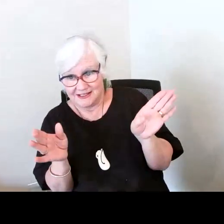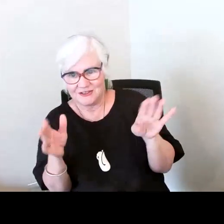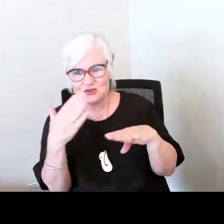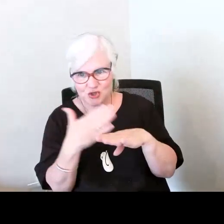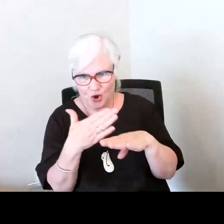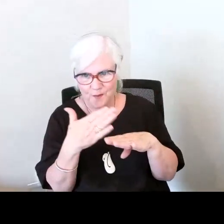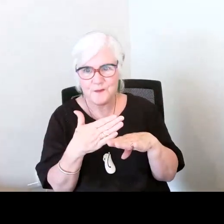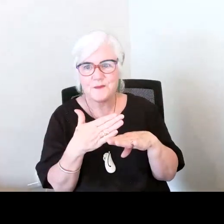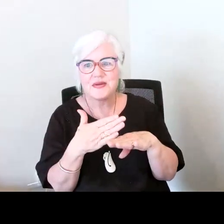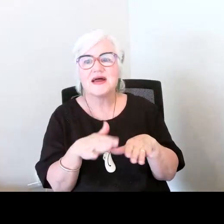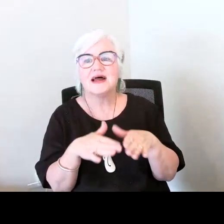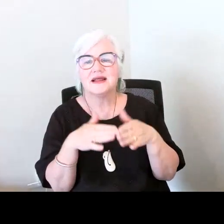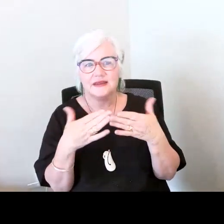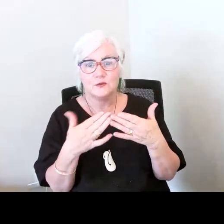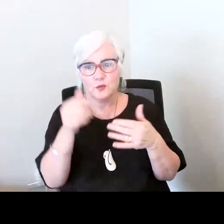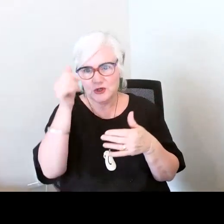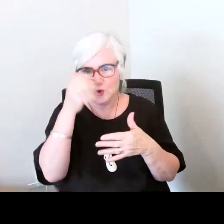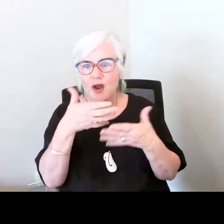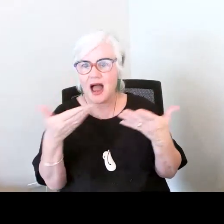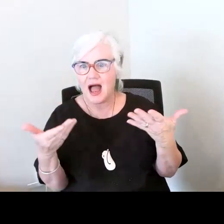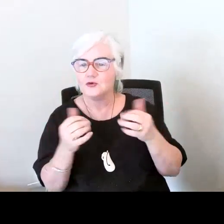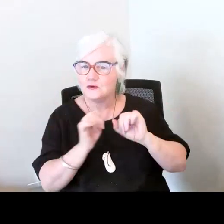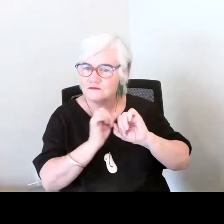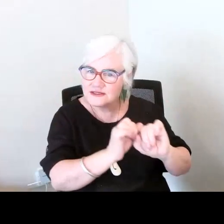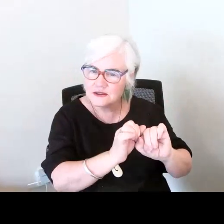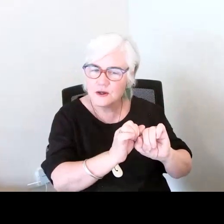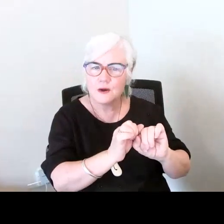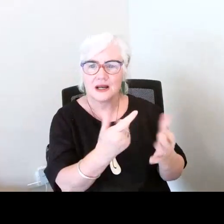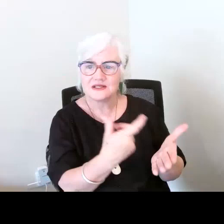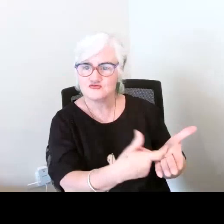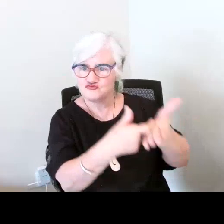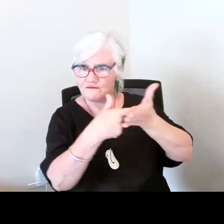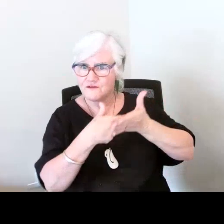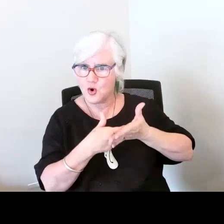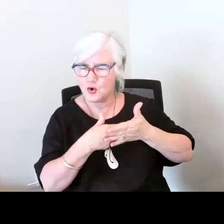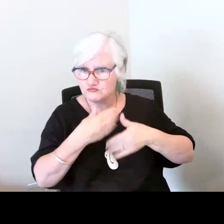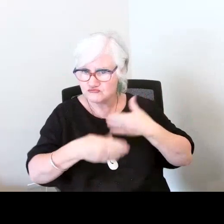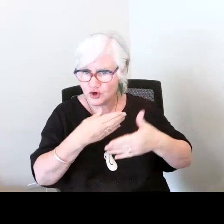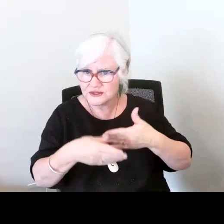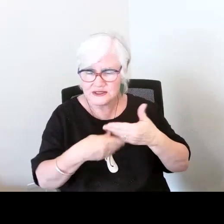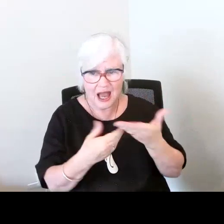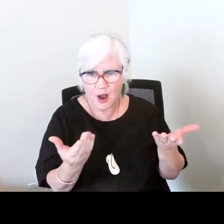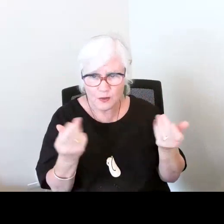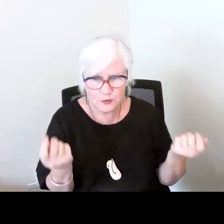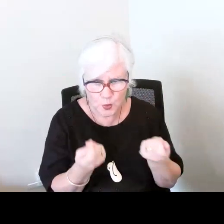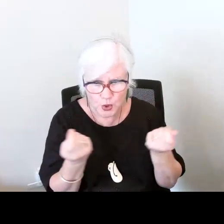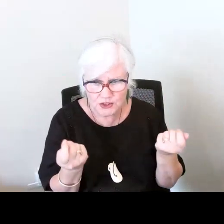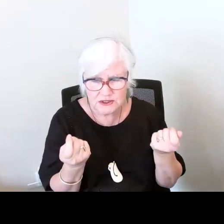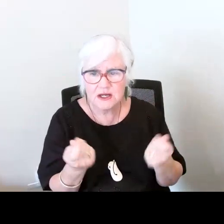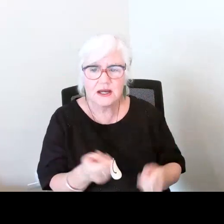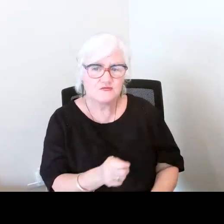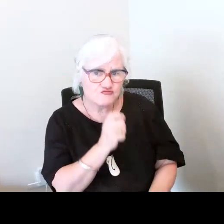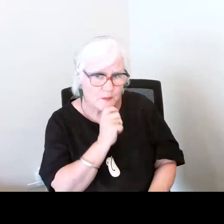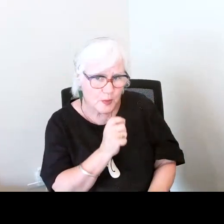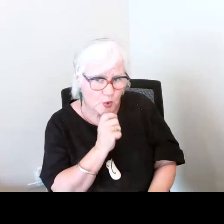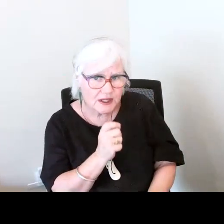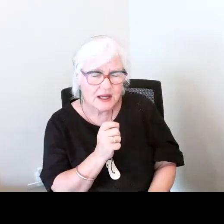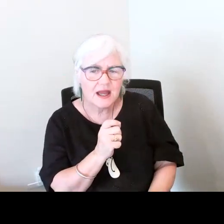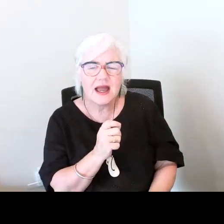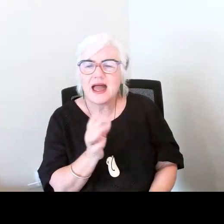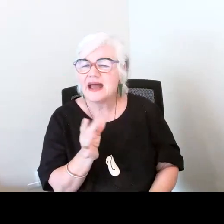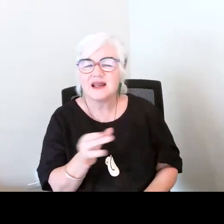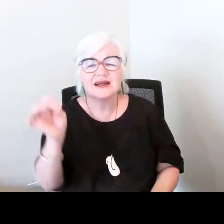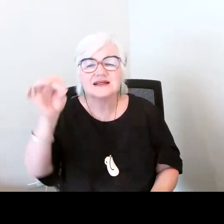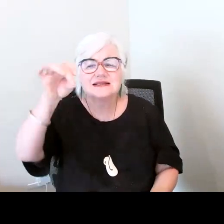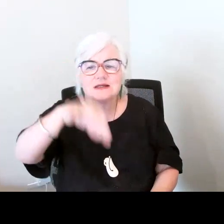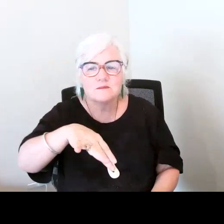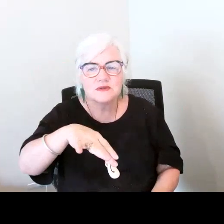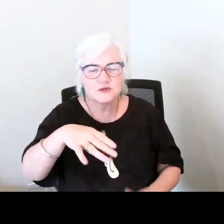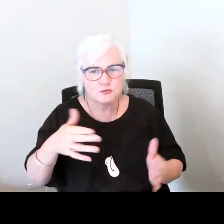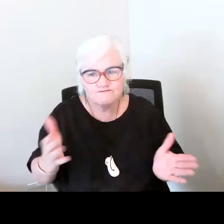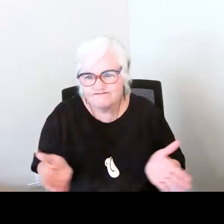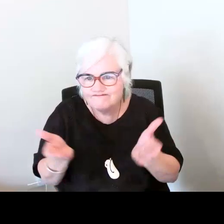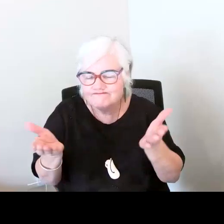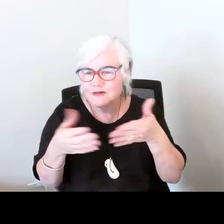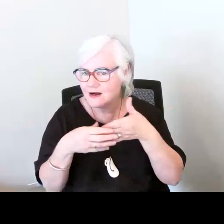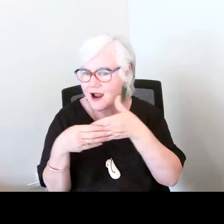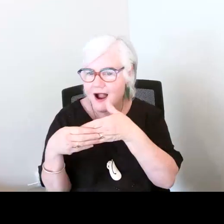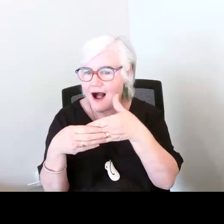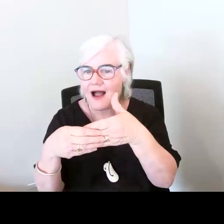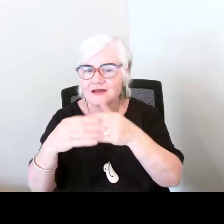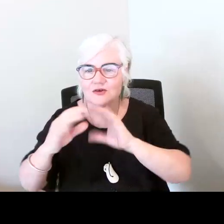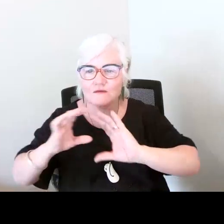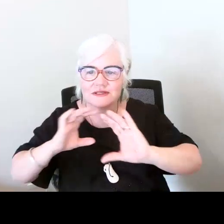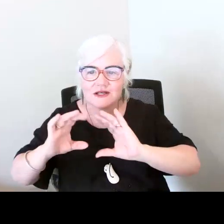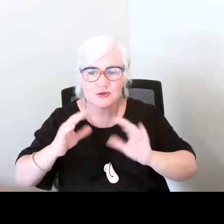visiting process, referral pathways, reporting and debriefing, and tips for guided conversations.